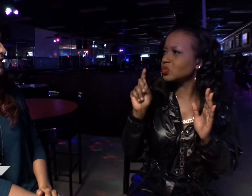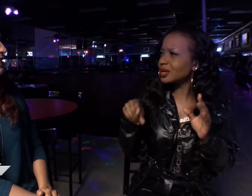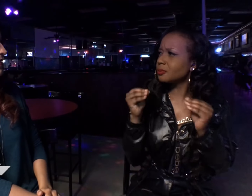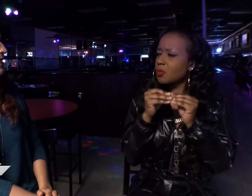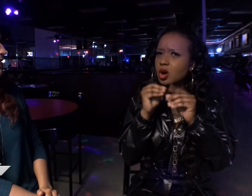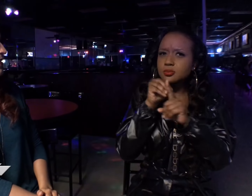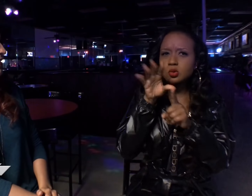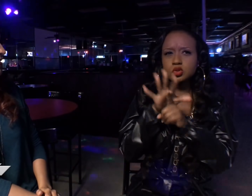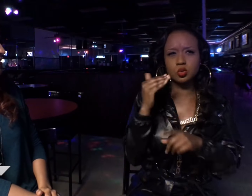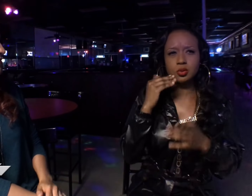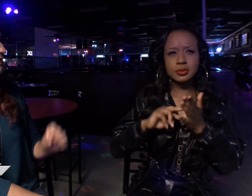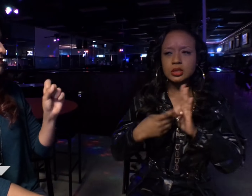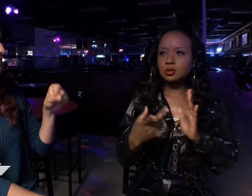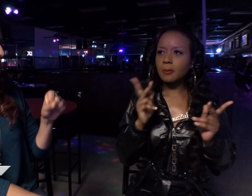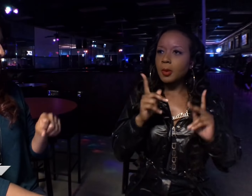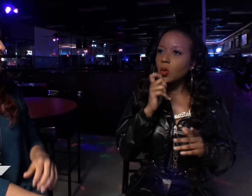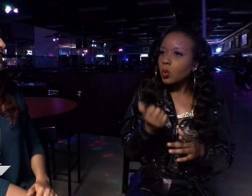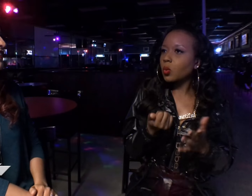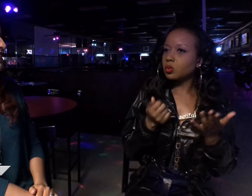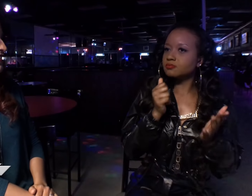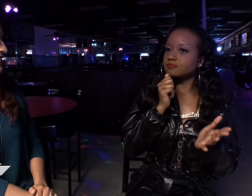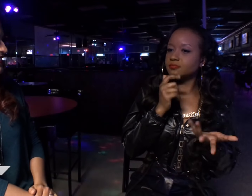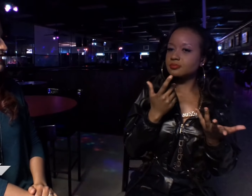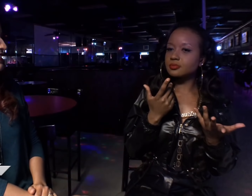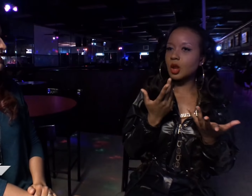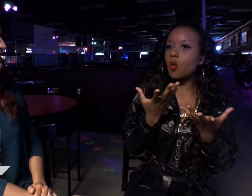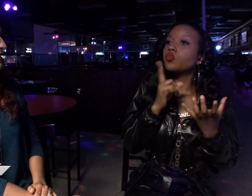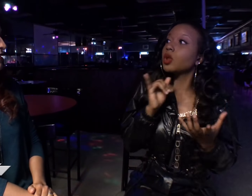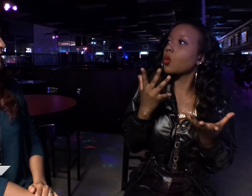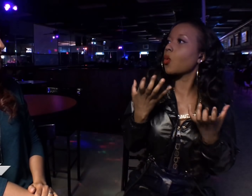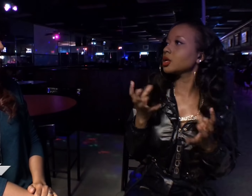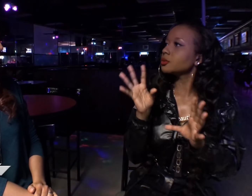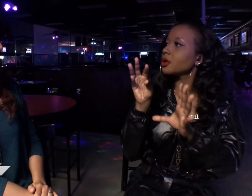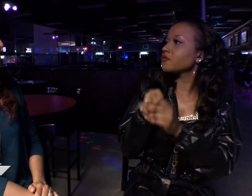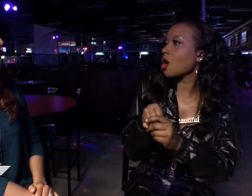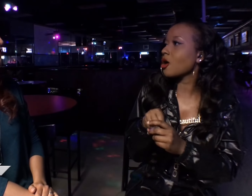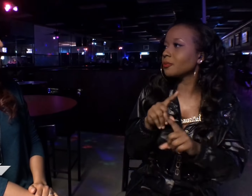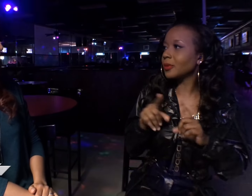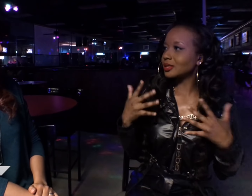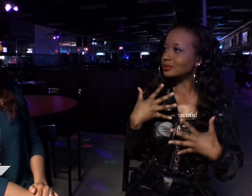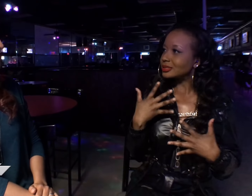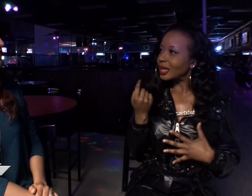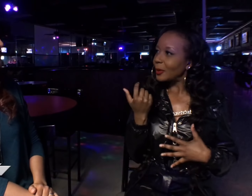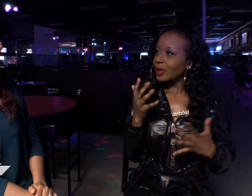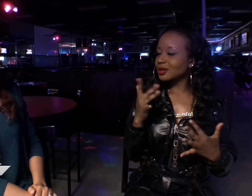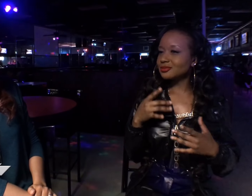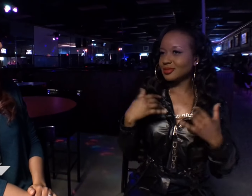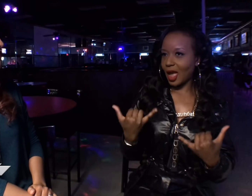We need more exposure for people who really want to be involved but maybe scared.